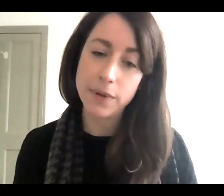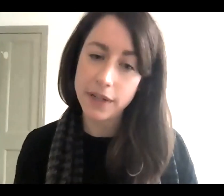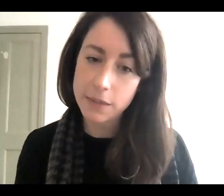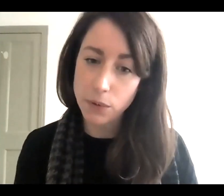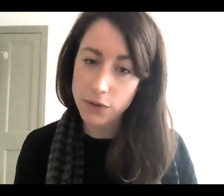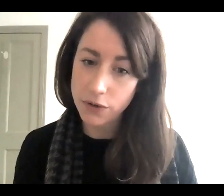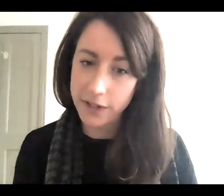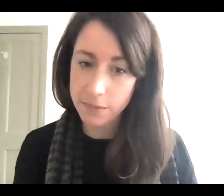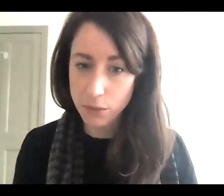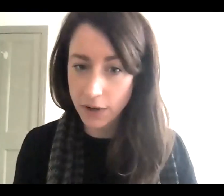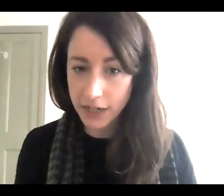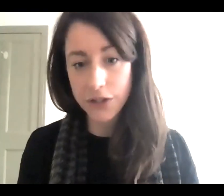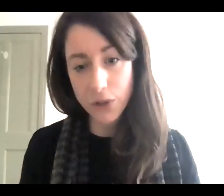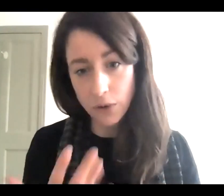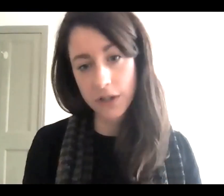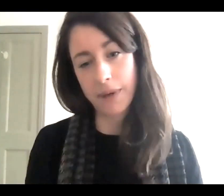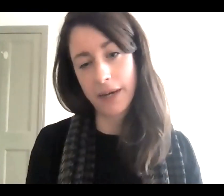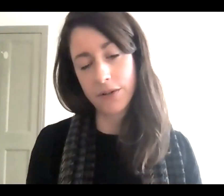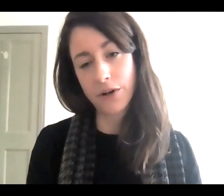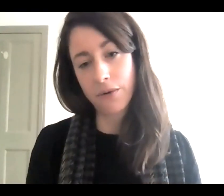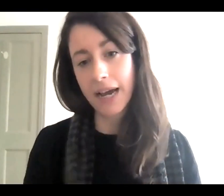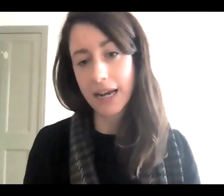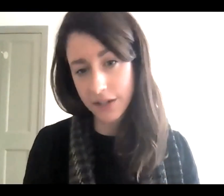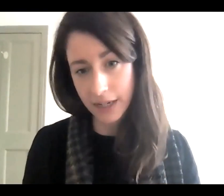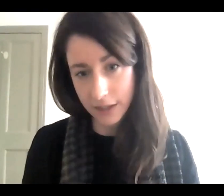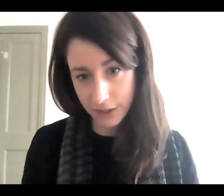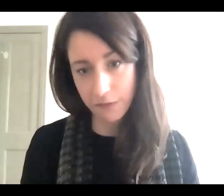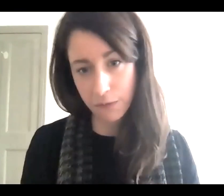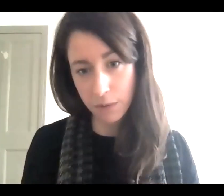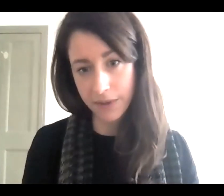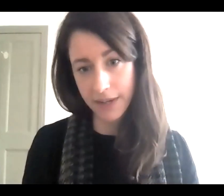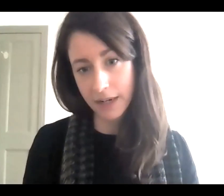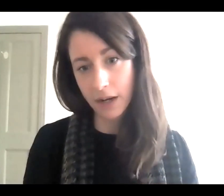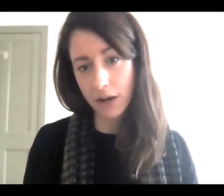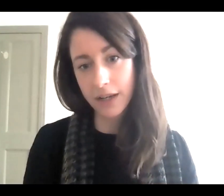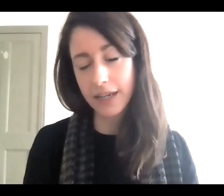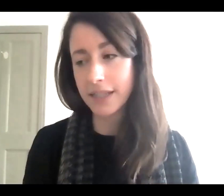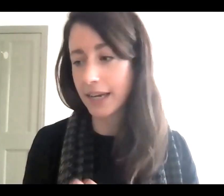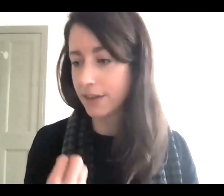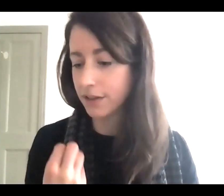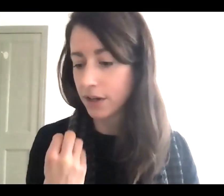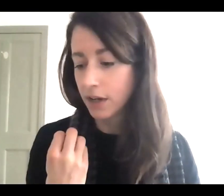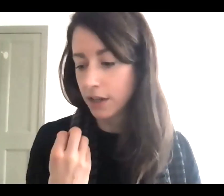when I spoke to Chris Morash, he talked about her reality as a Deaf woman. He said that